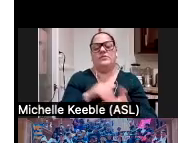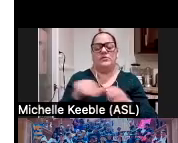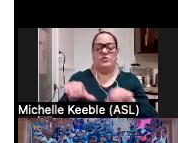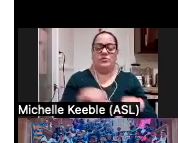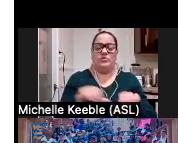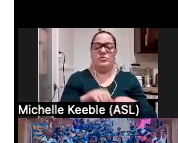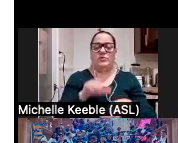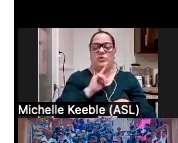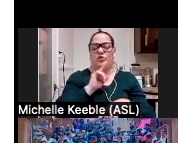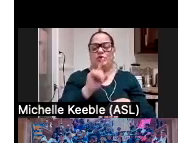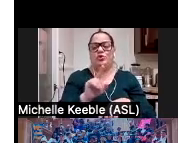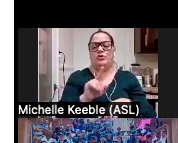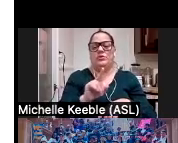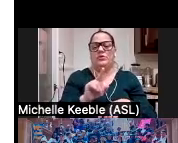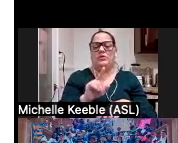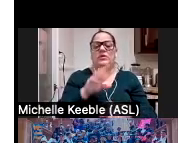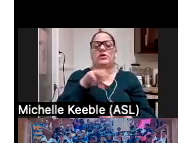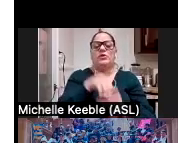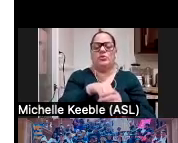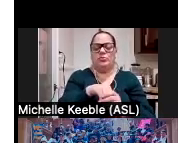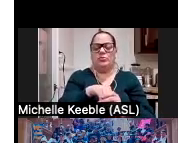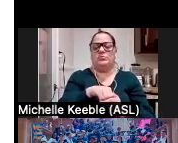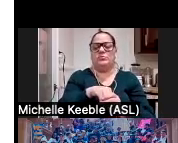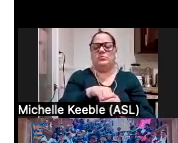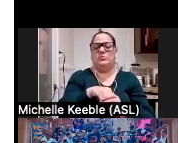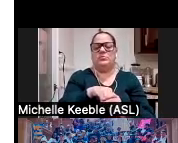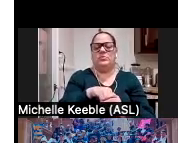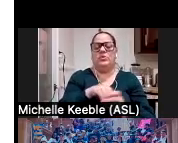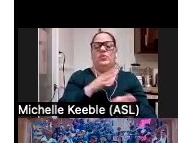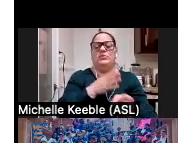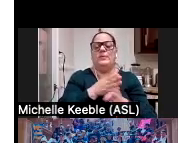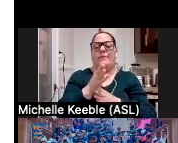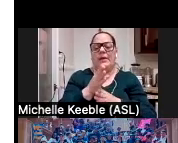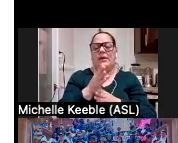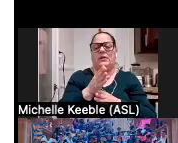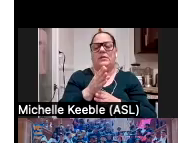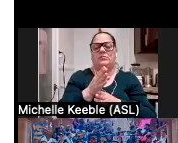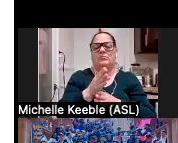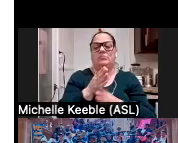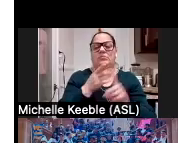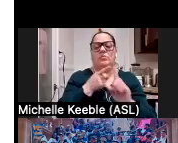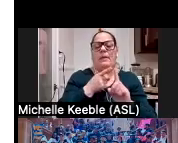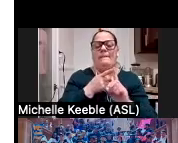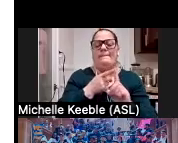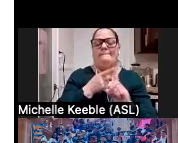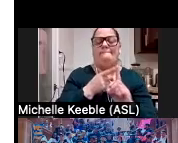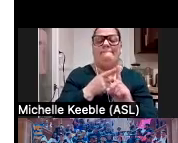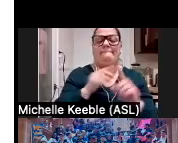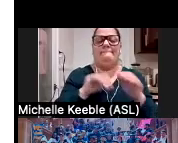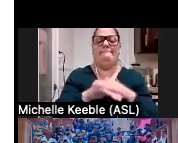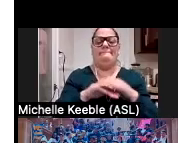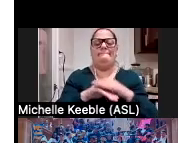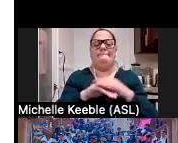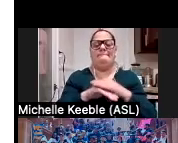make sure that inclusion was the main point and accessibility was the main point of the exhibit